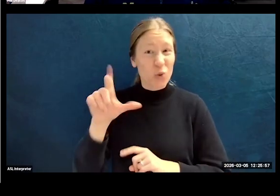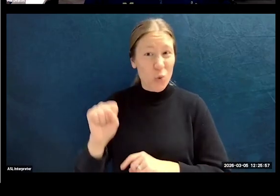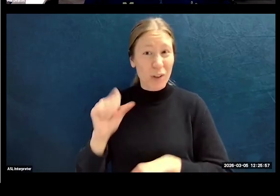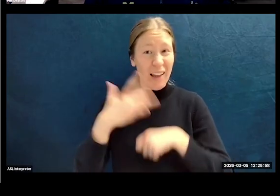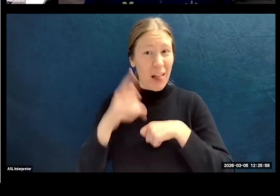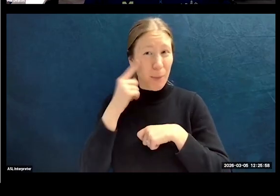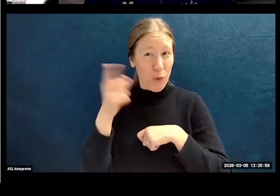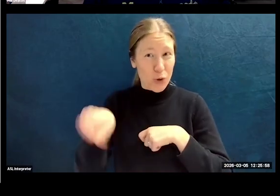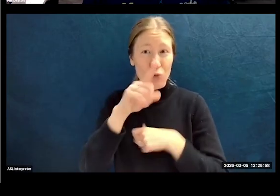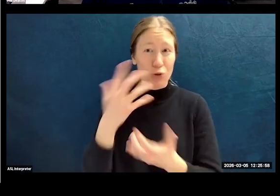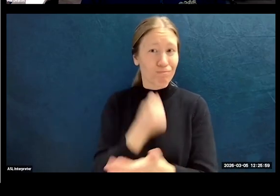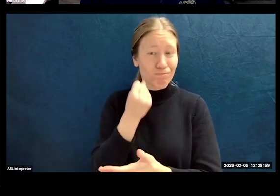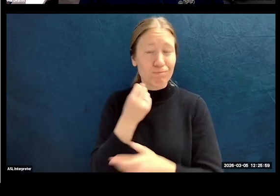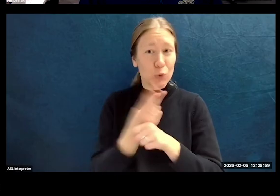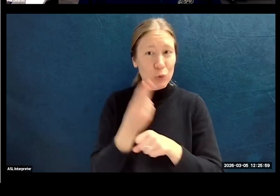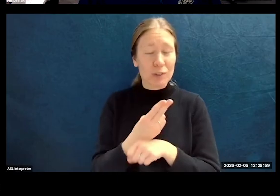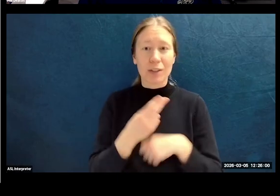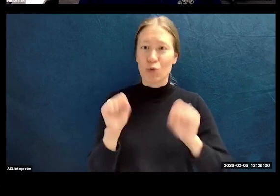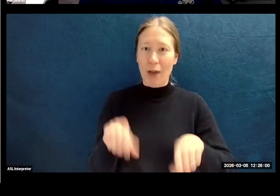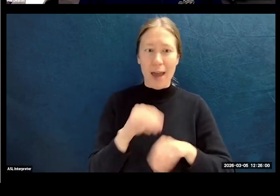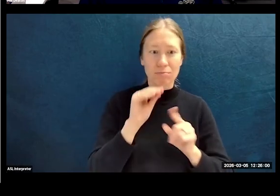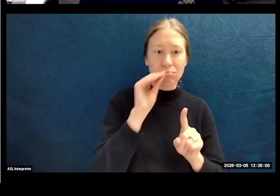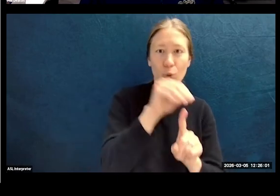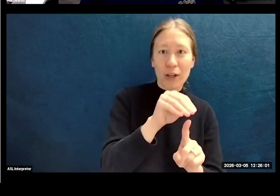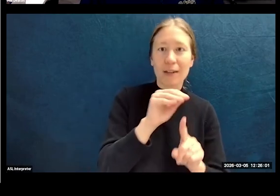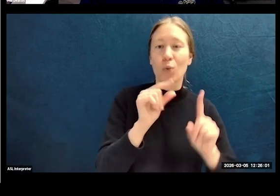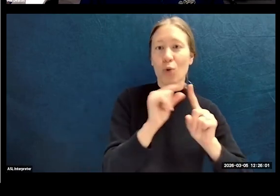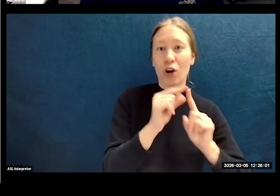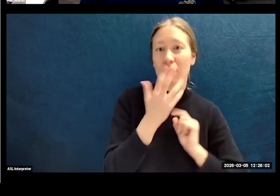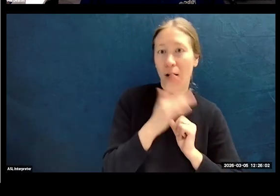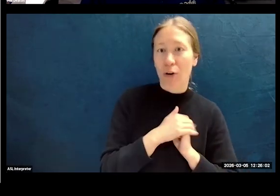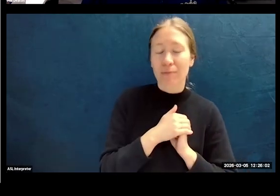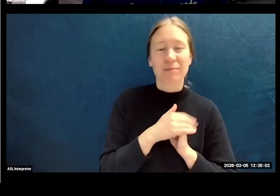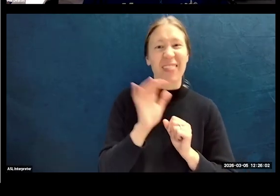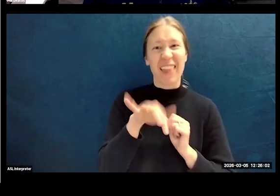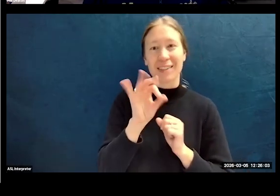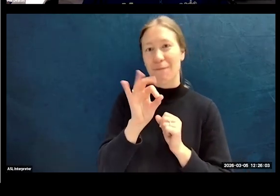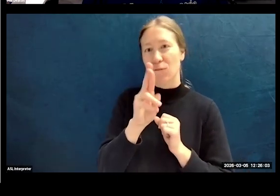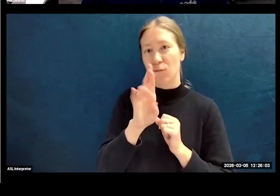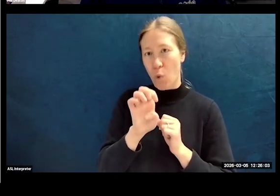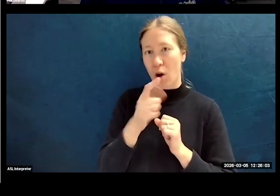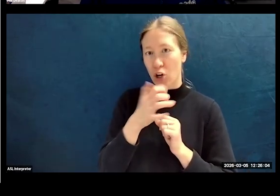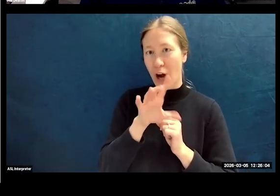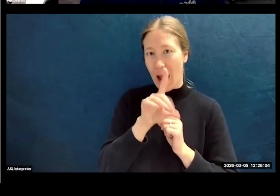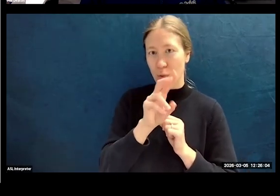Contrast checker tools allow you to plug in the color of your text, that is, your foreground color and then your background color.